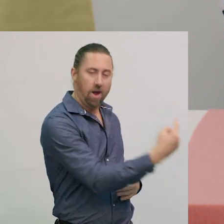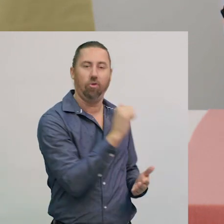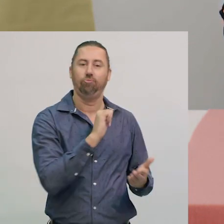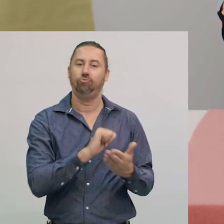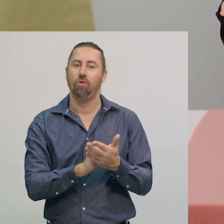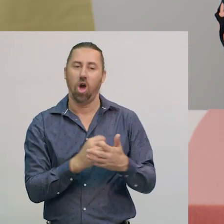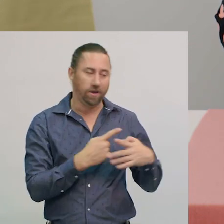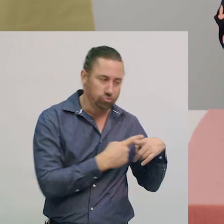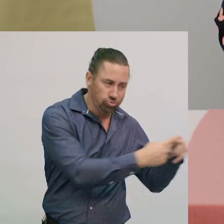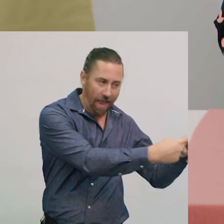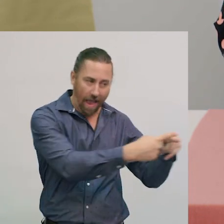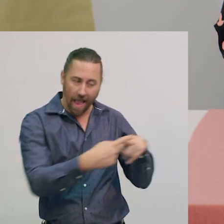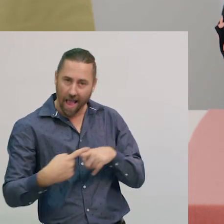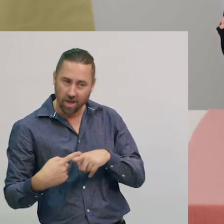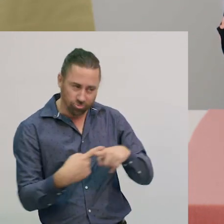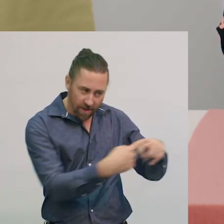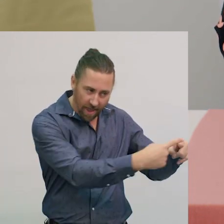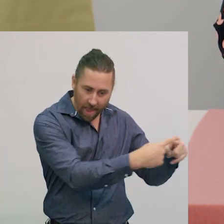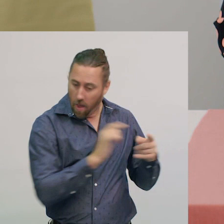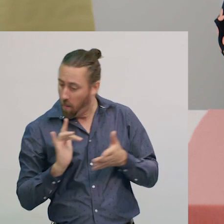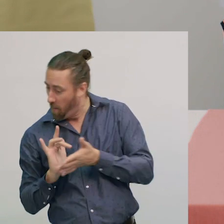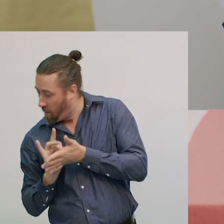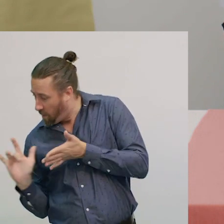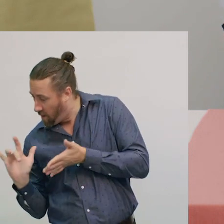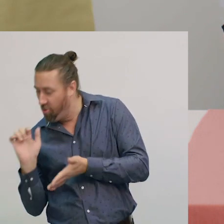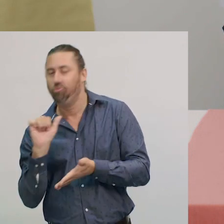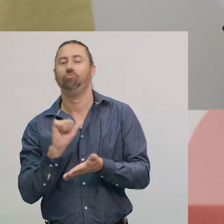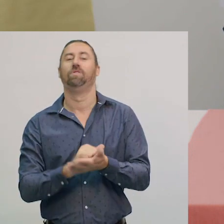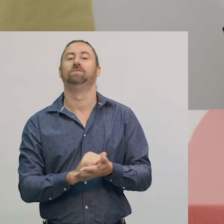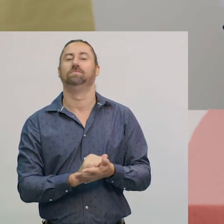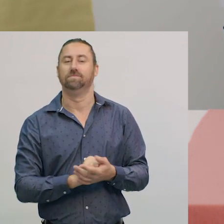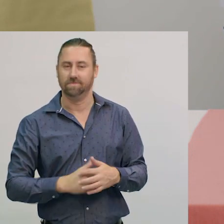until there were no knives left. Each person’s place setting